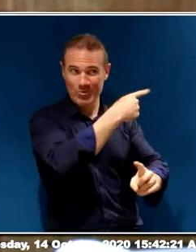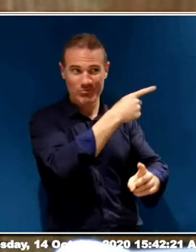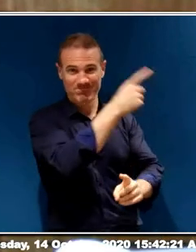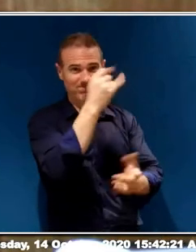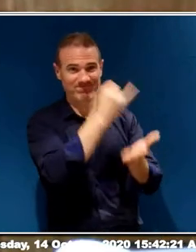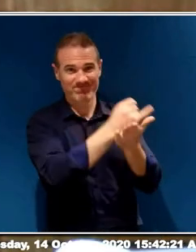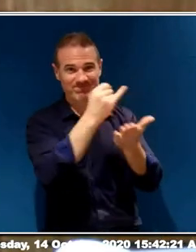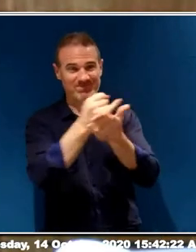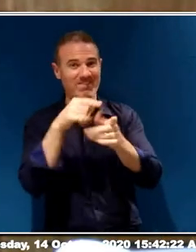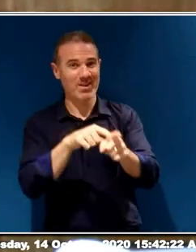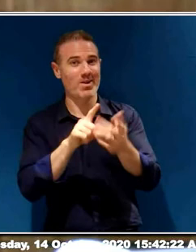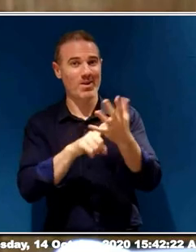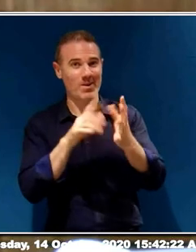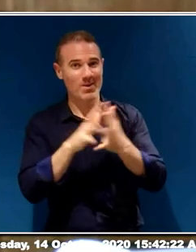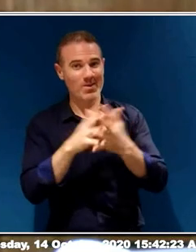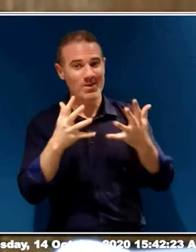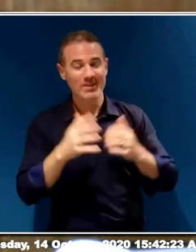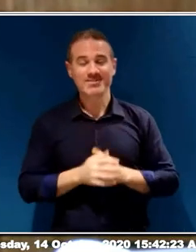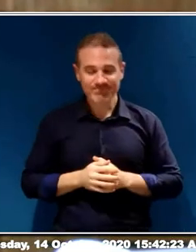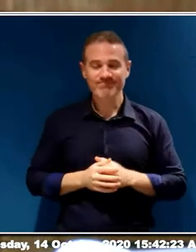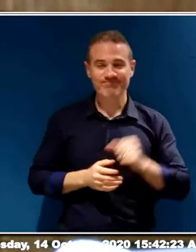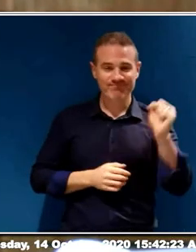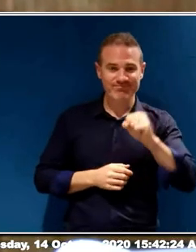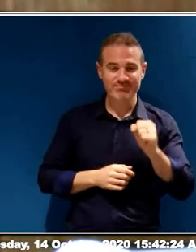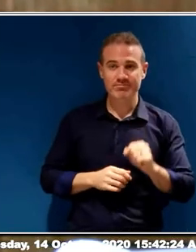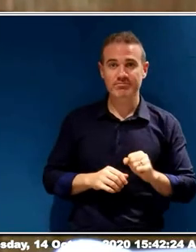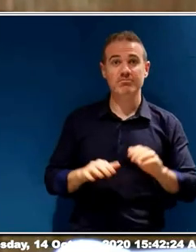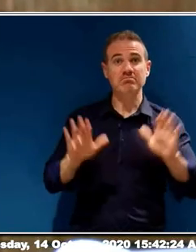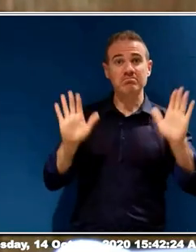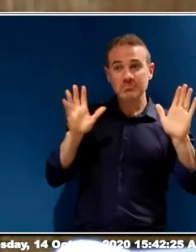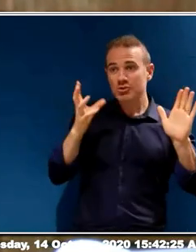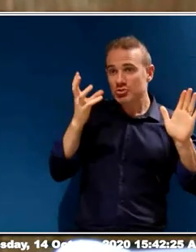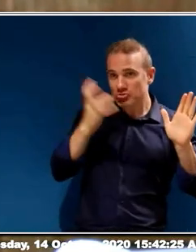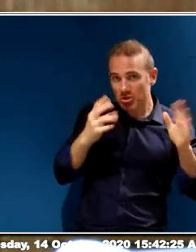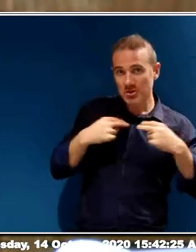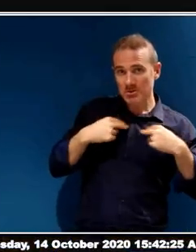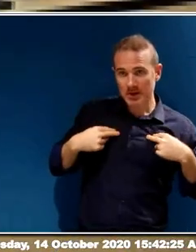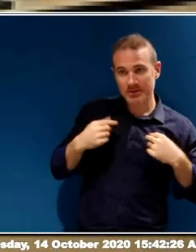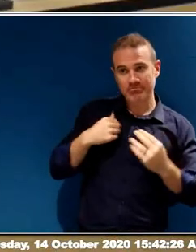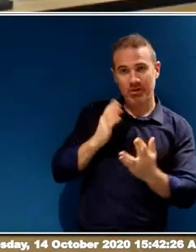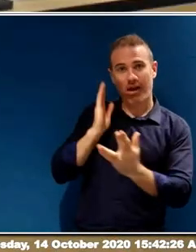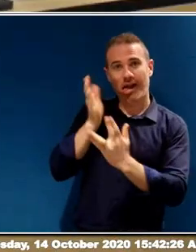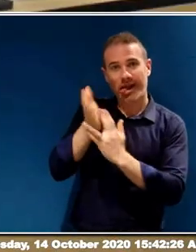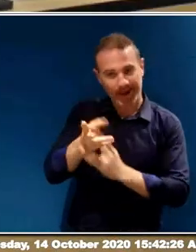Sorry, Dr Mellifont. I interfered yet again. No, not at all. Not at all.